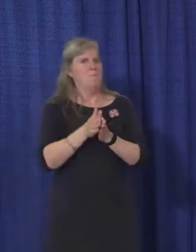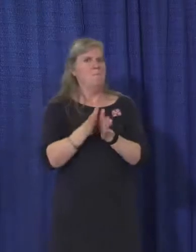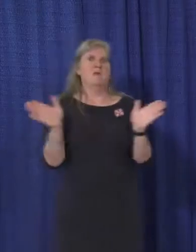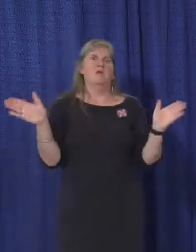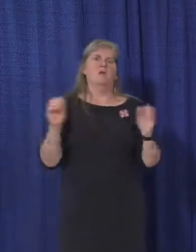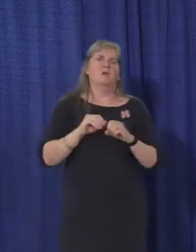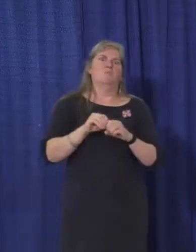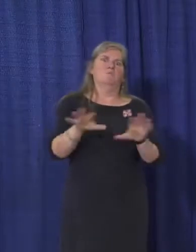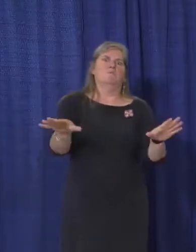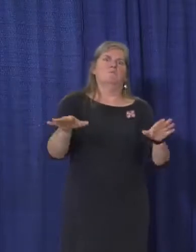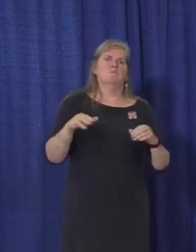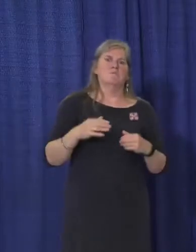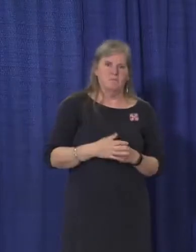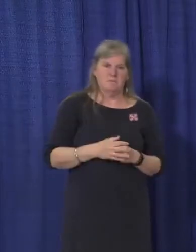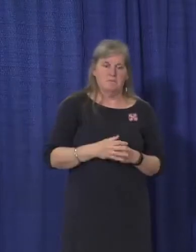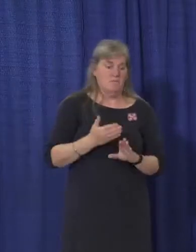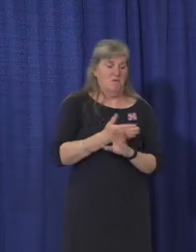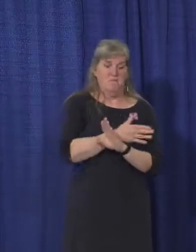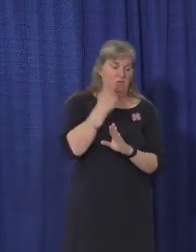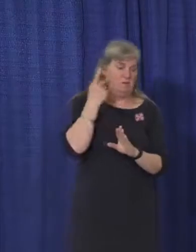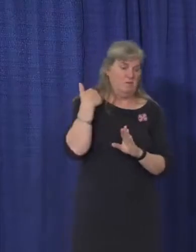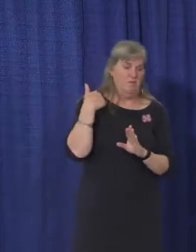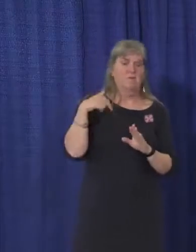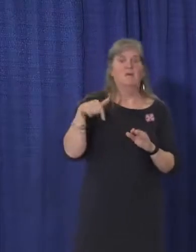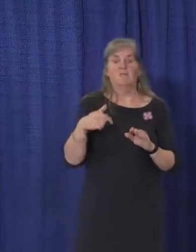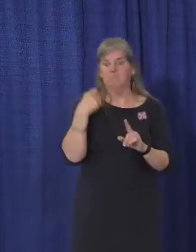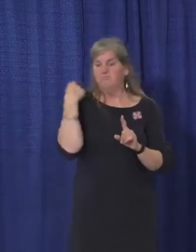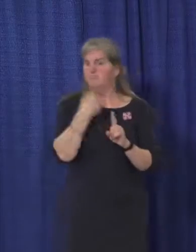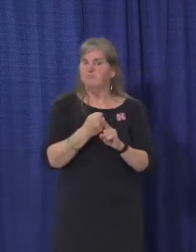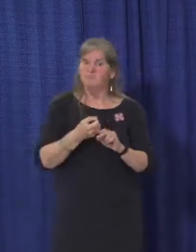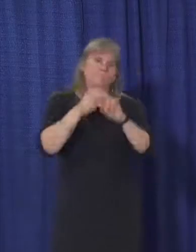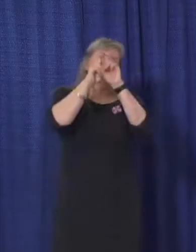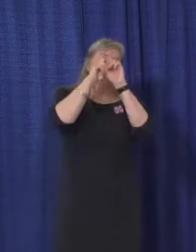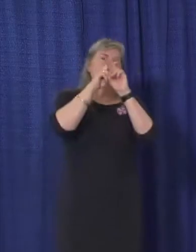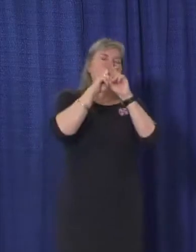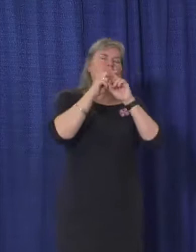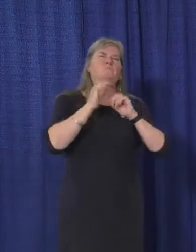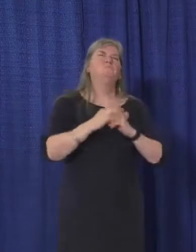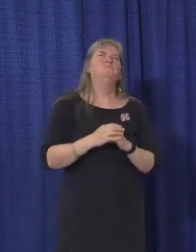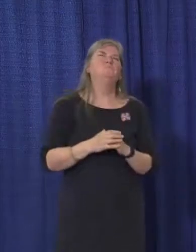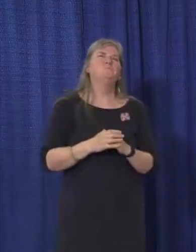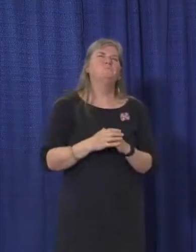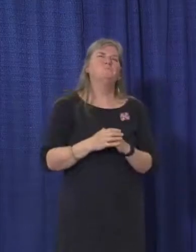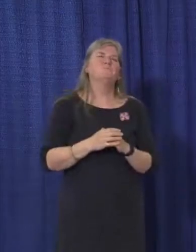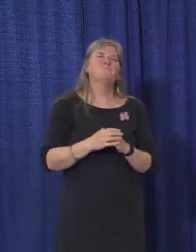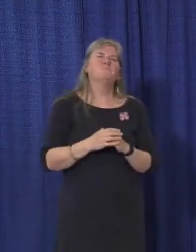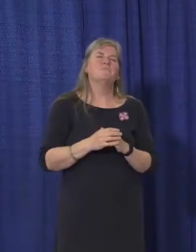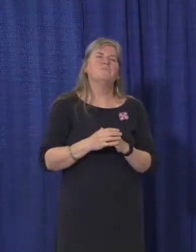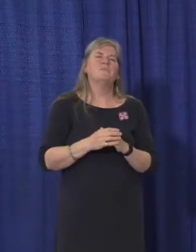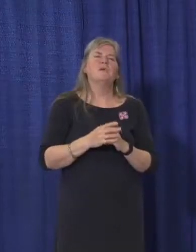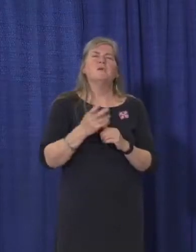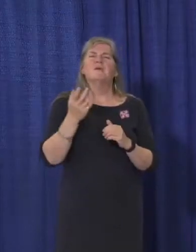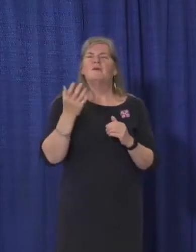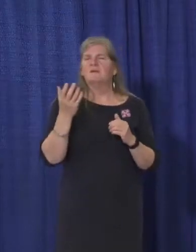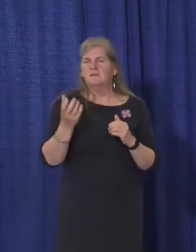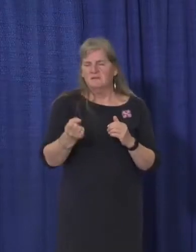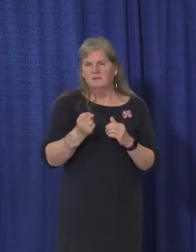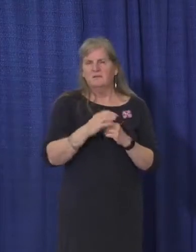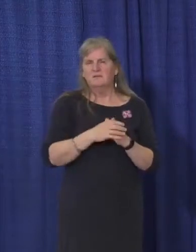outbreak and has outstripped anything we've seen before. If we see many cases there is